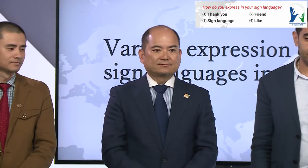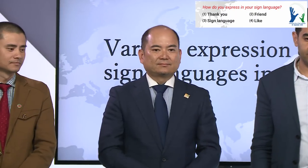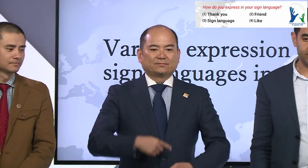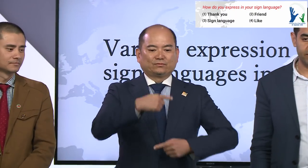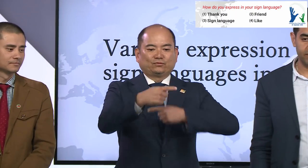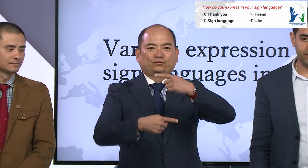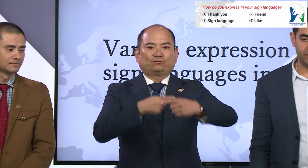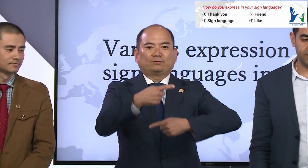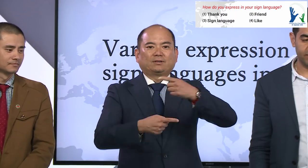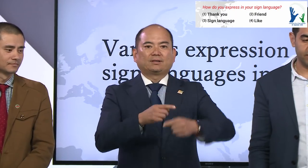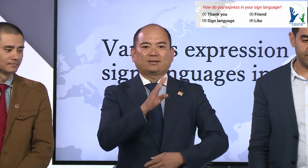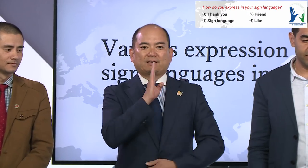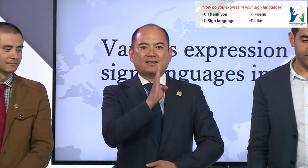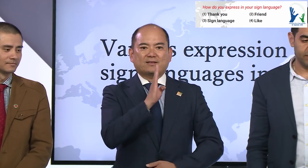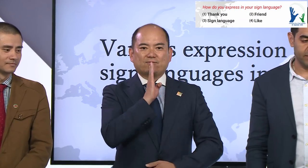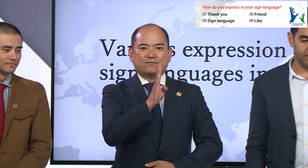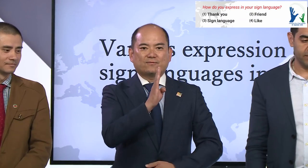And in Vietnamese sign language. Great.